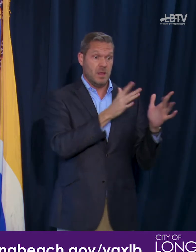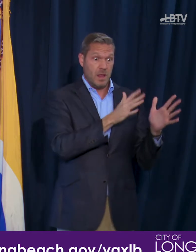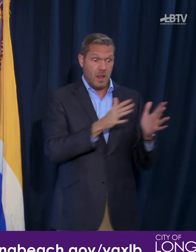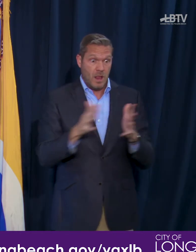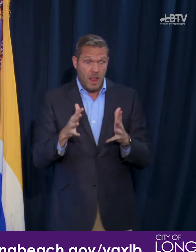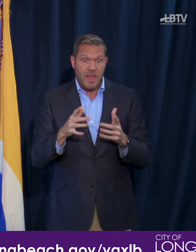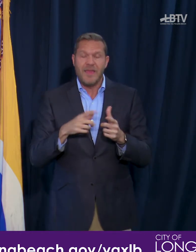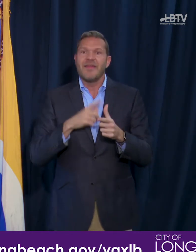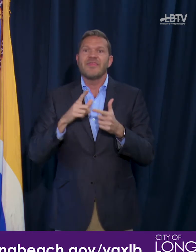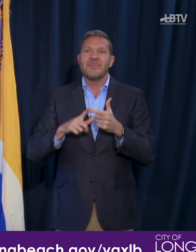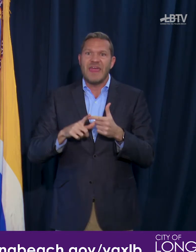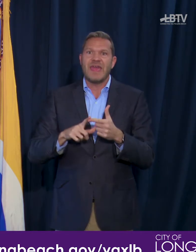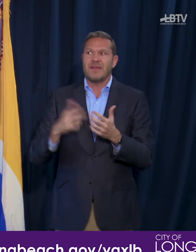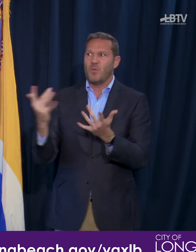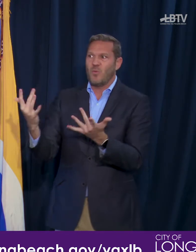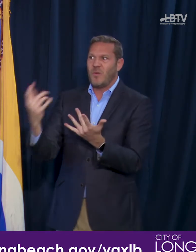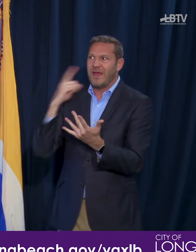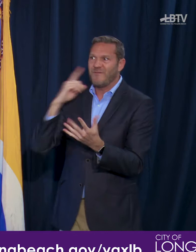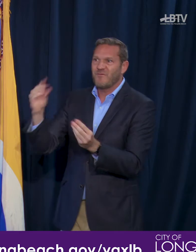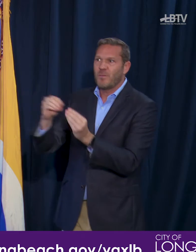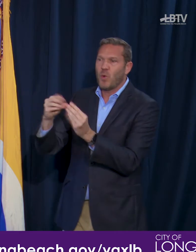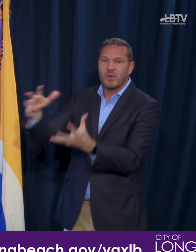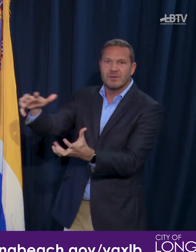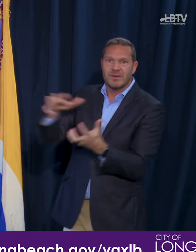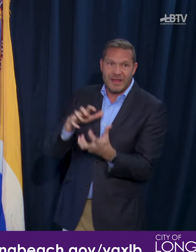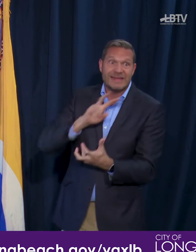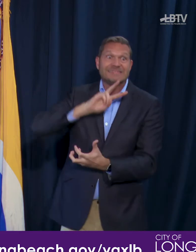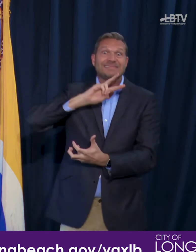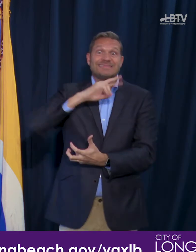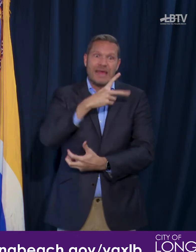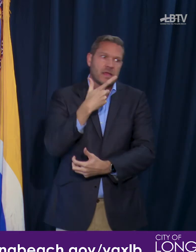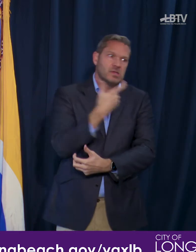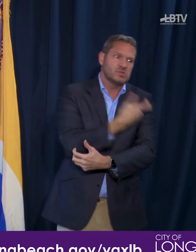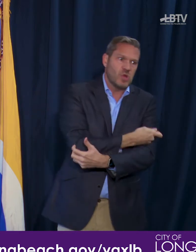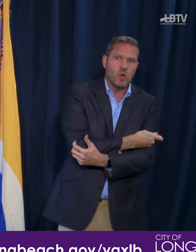You've got to do second doses and then start layering new dose people on top of that.